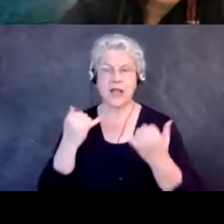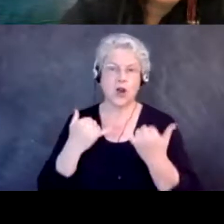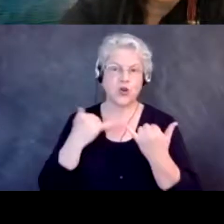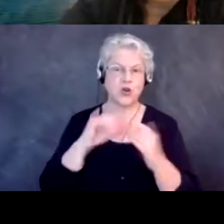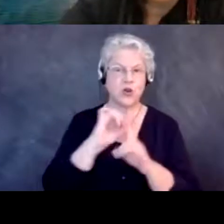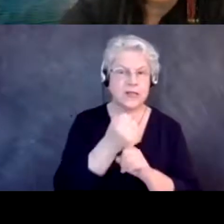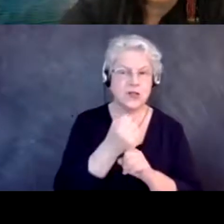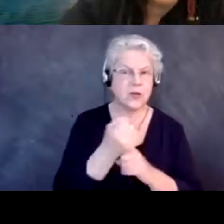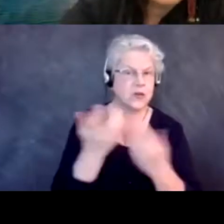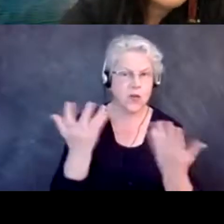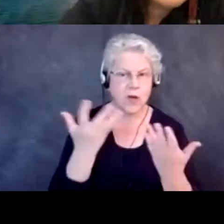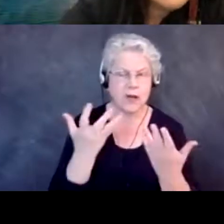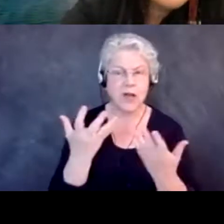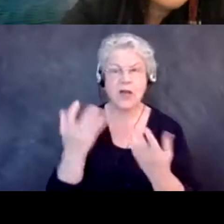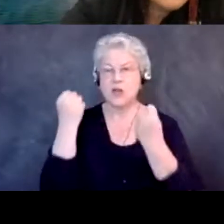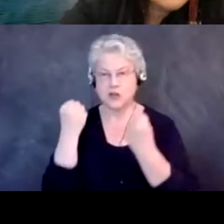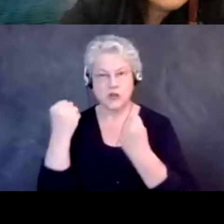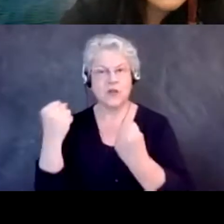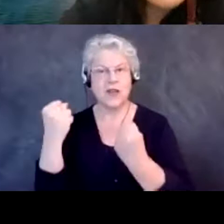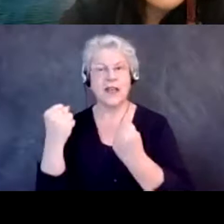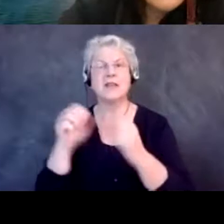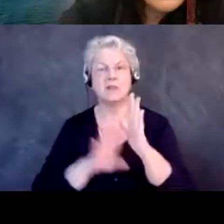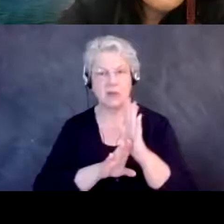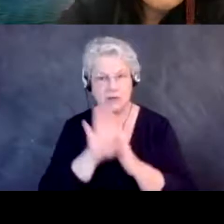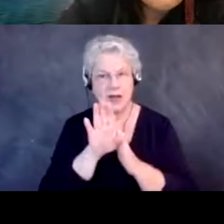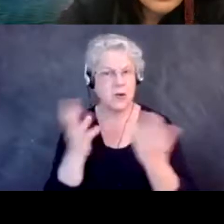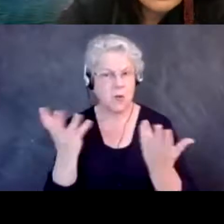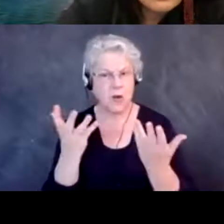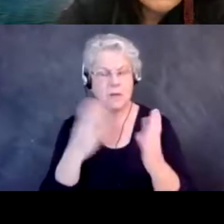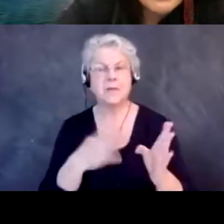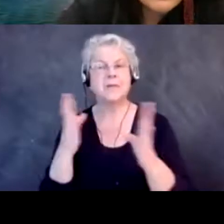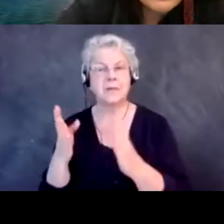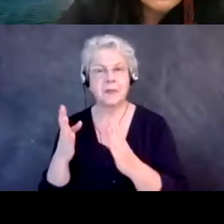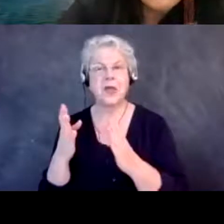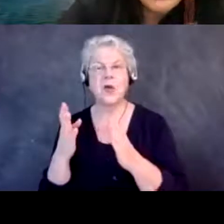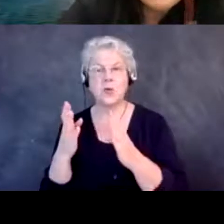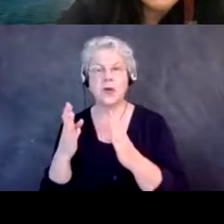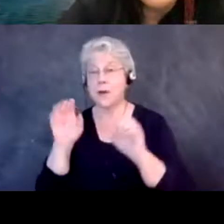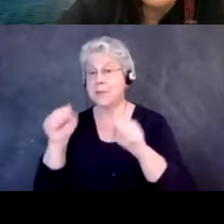to look at our current strengths and build on them. We're going to look at potential threats or